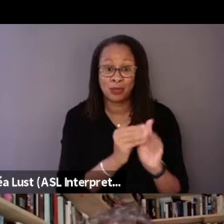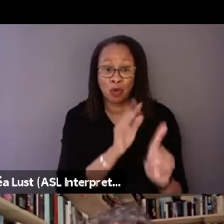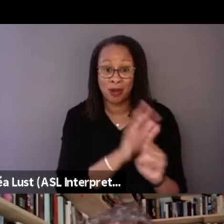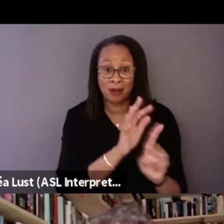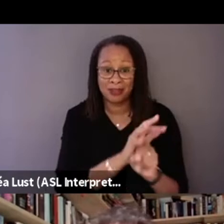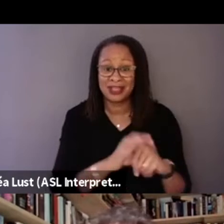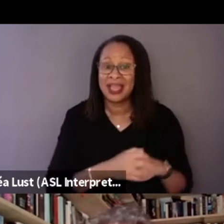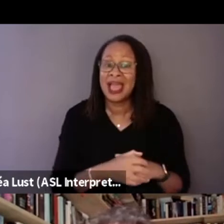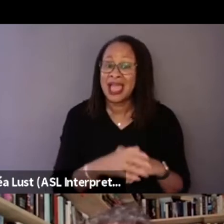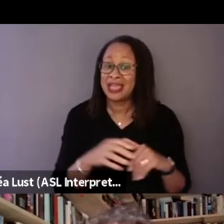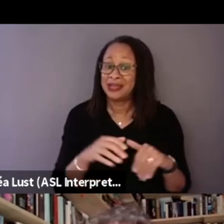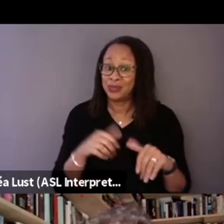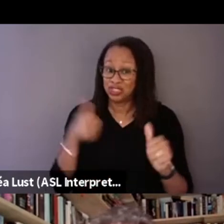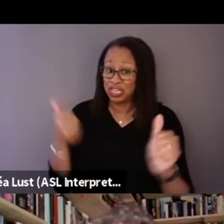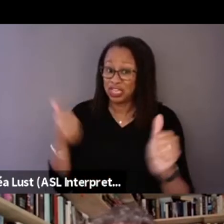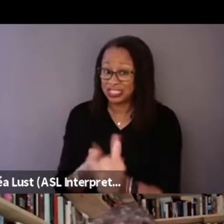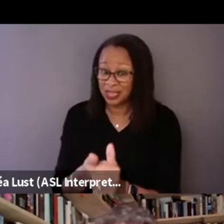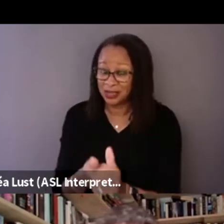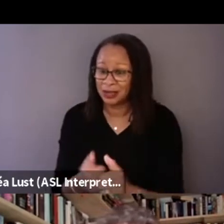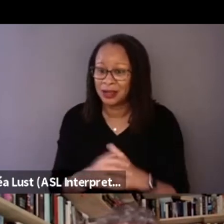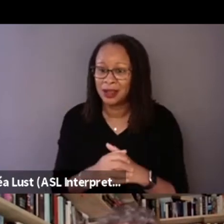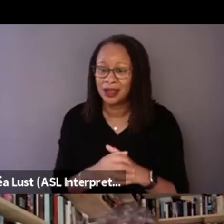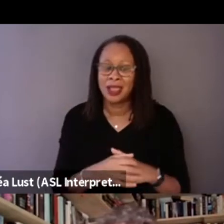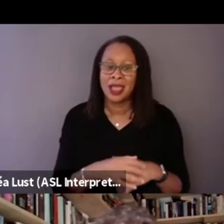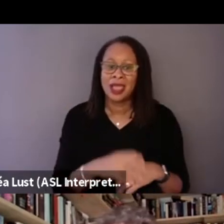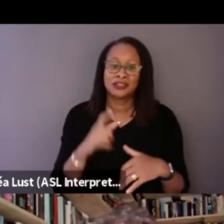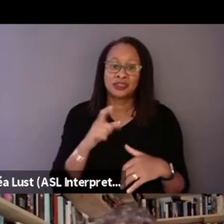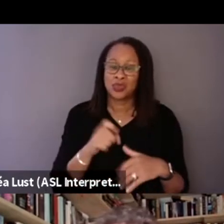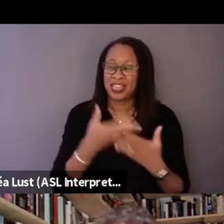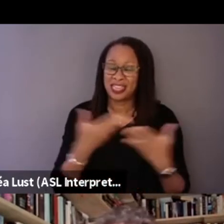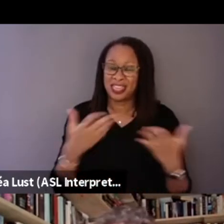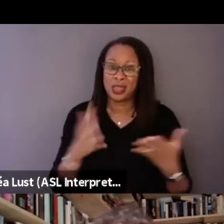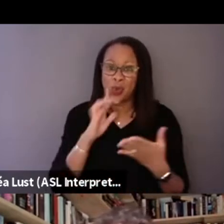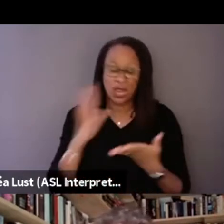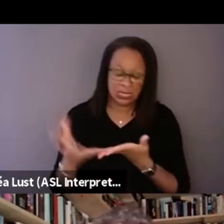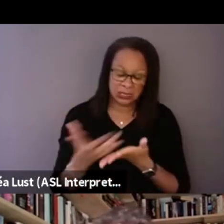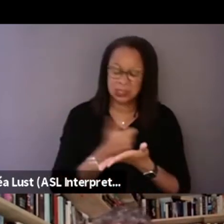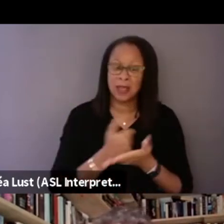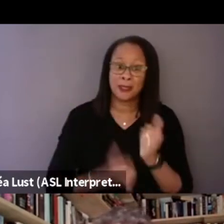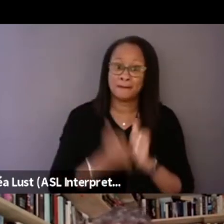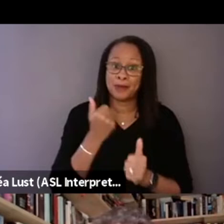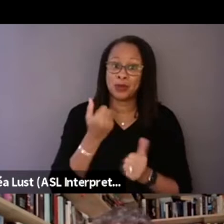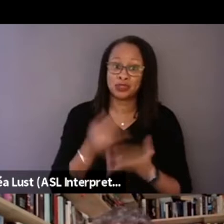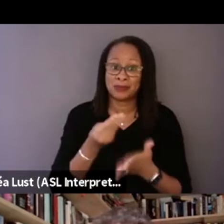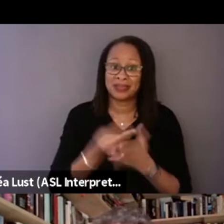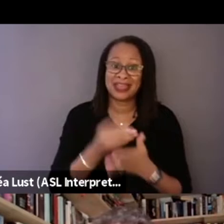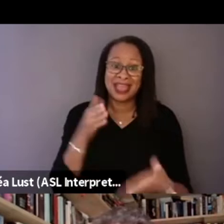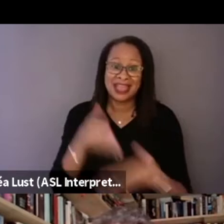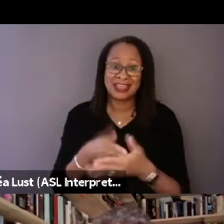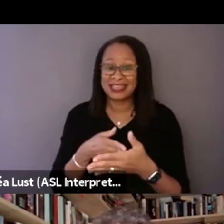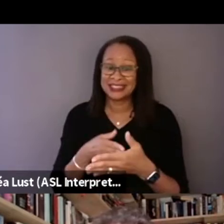That thing Ady did where he raised the most money ever in history against an incumbent candidate, you know,